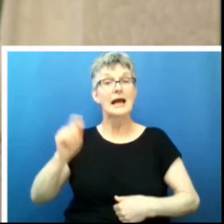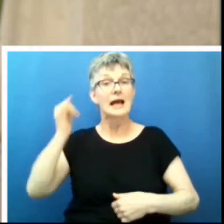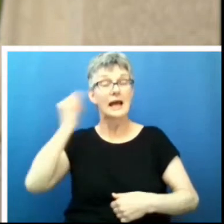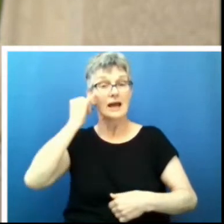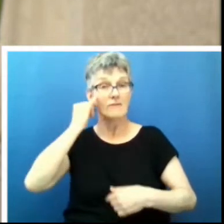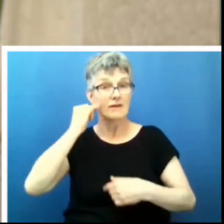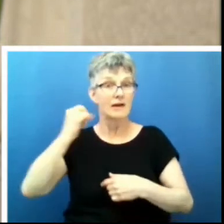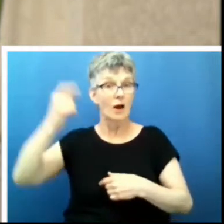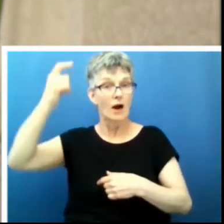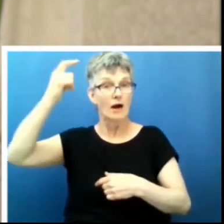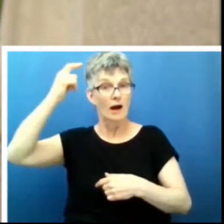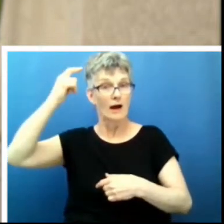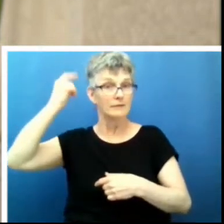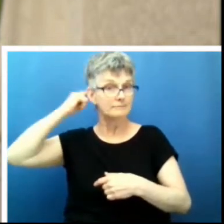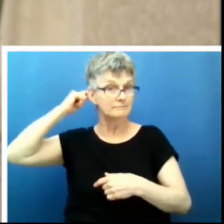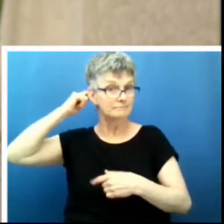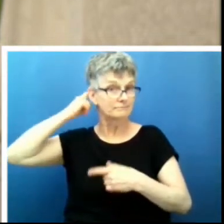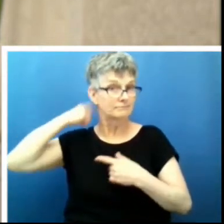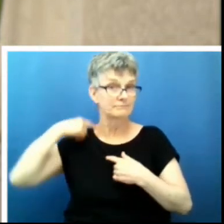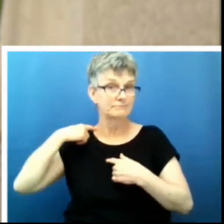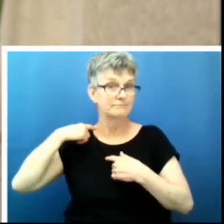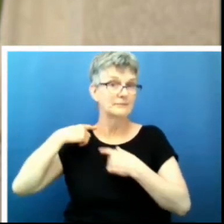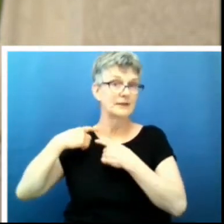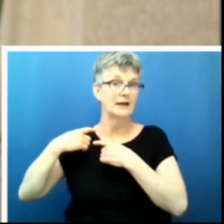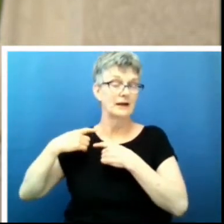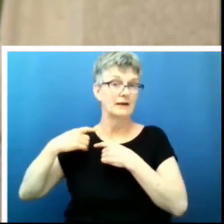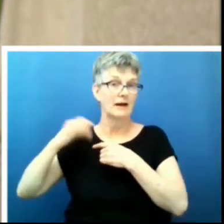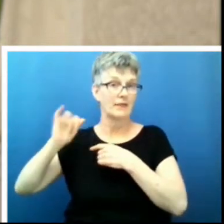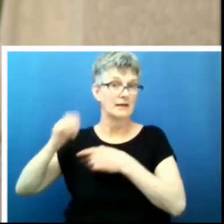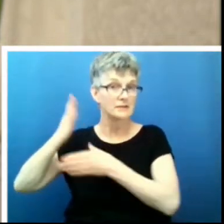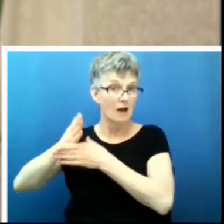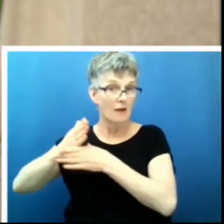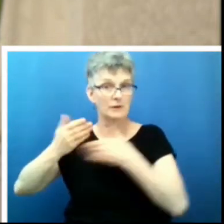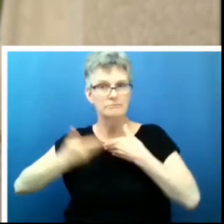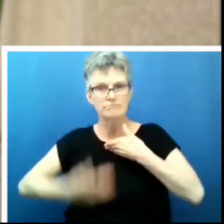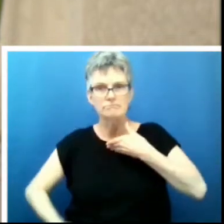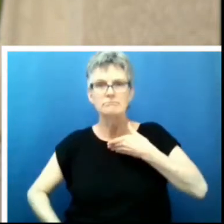In fact, it has three to five times more neurons than your brain and produces over 90%